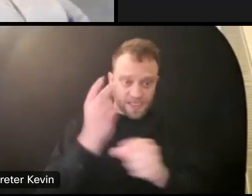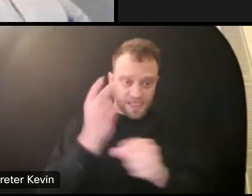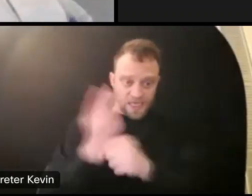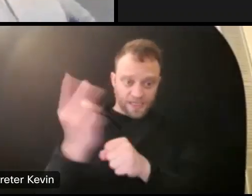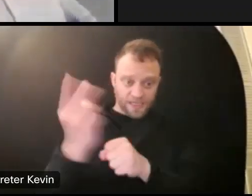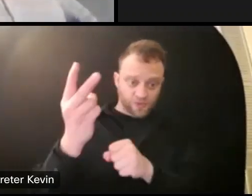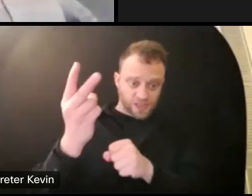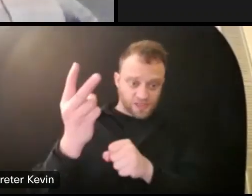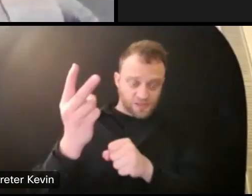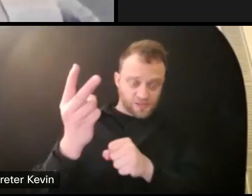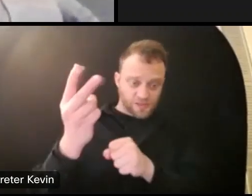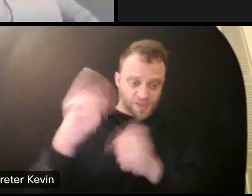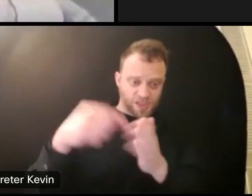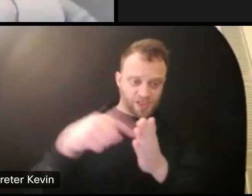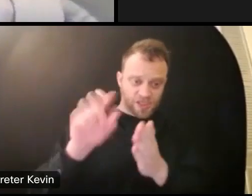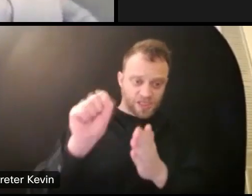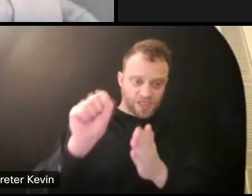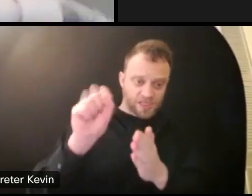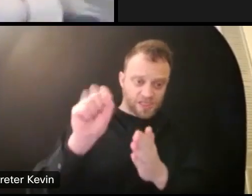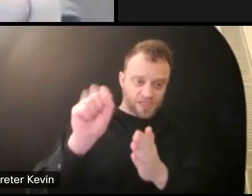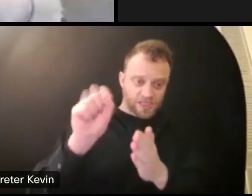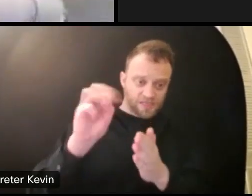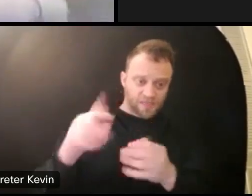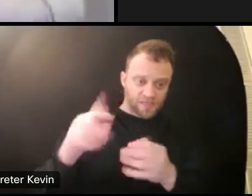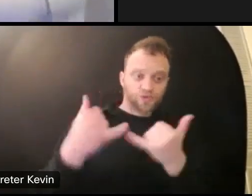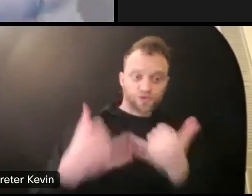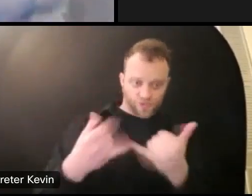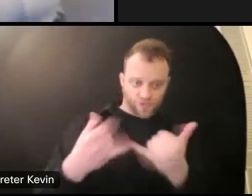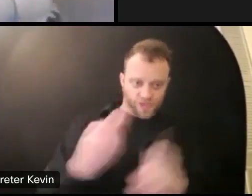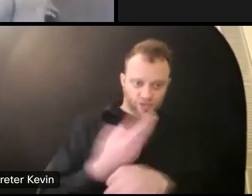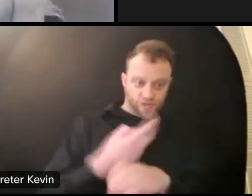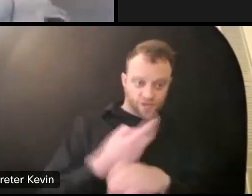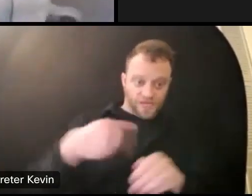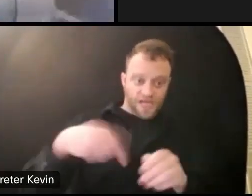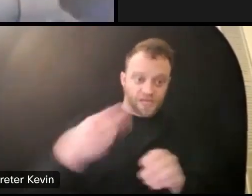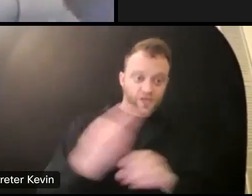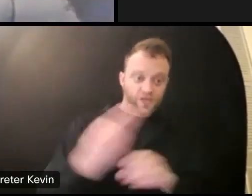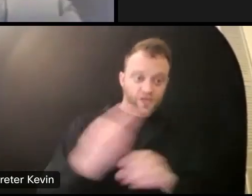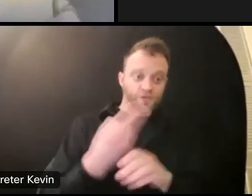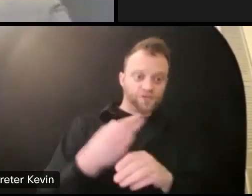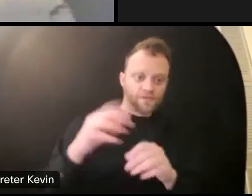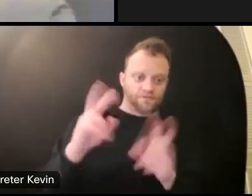could help map it that way. But when you have, for instance, the current SMD that's equally divided